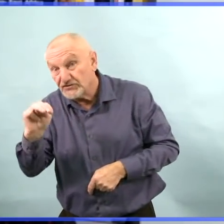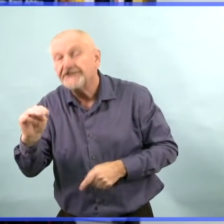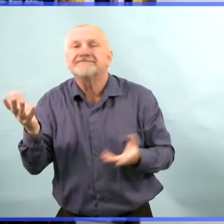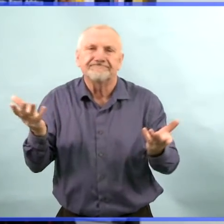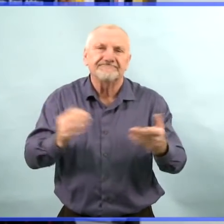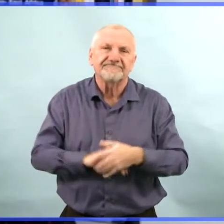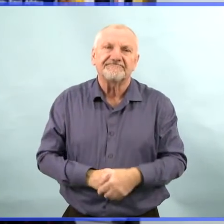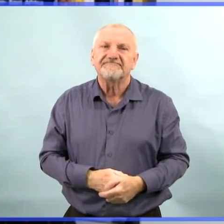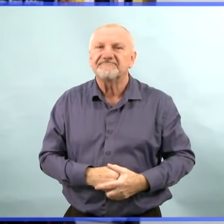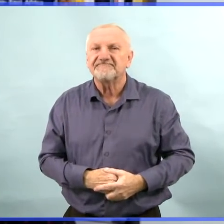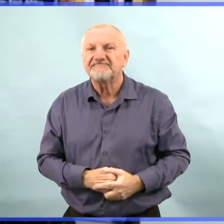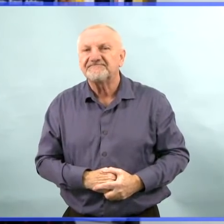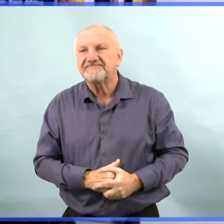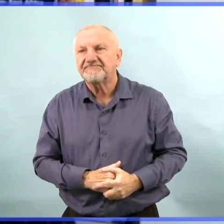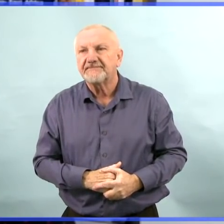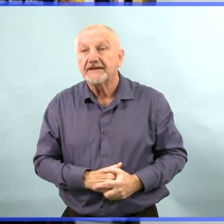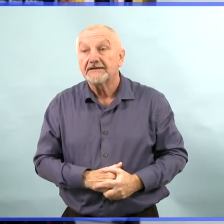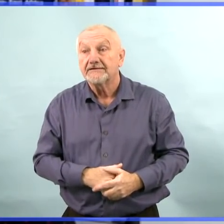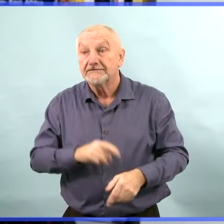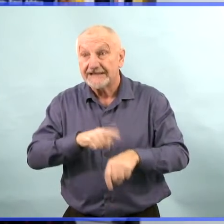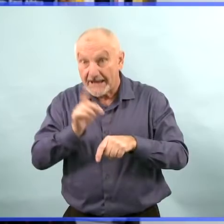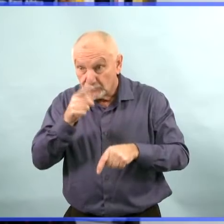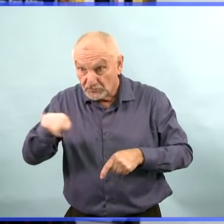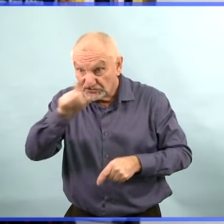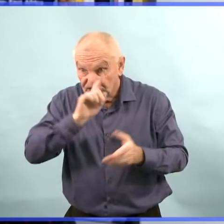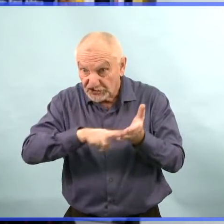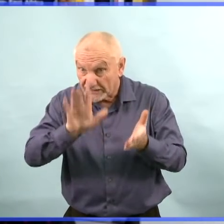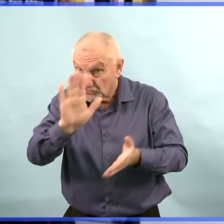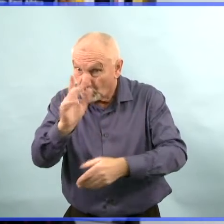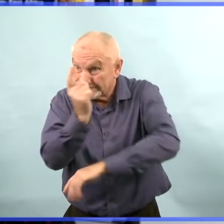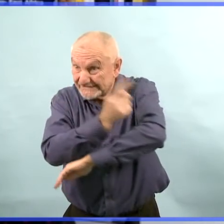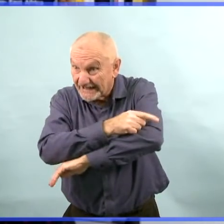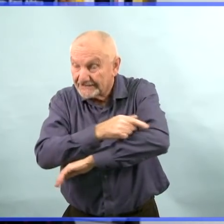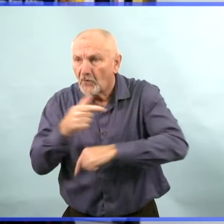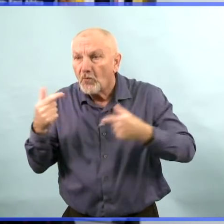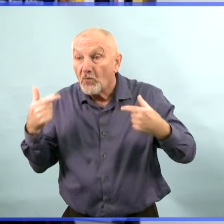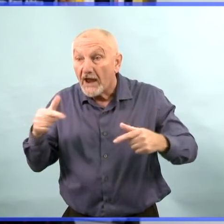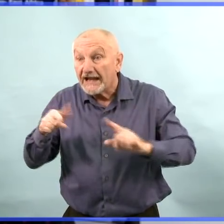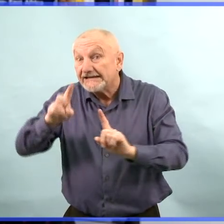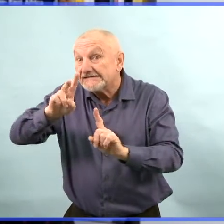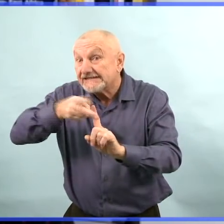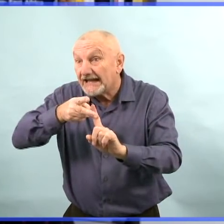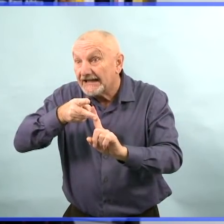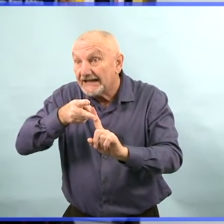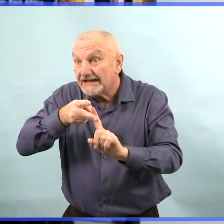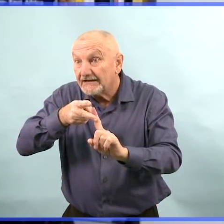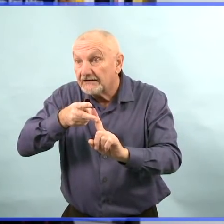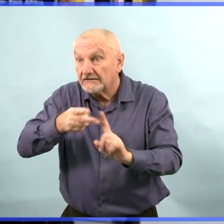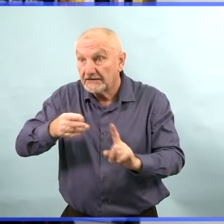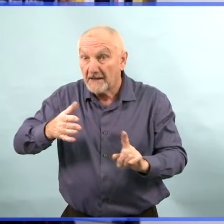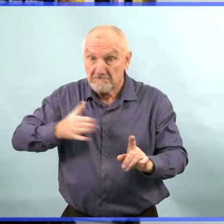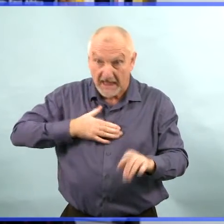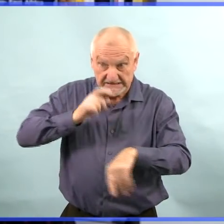the date of your last dose and talk to your health care provider look at our list of conditions and